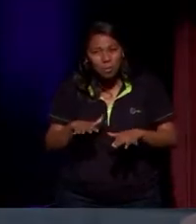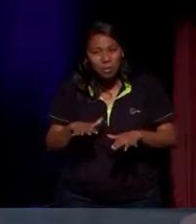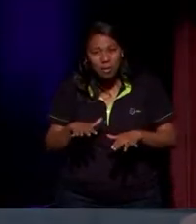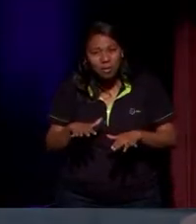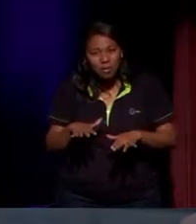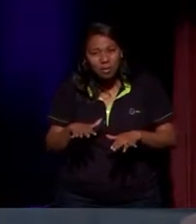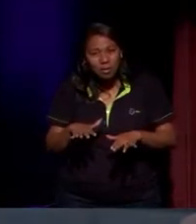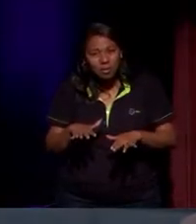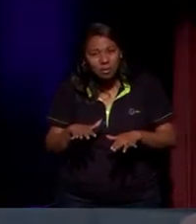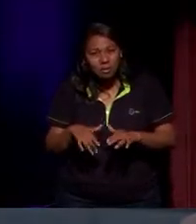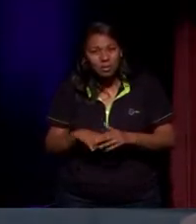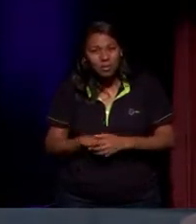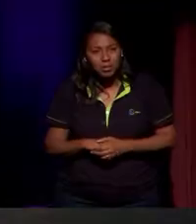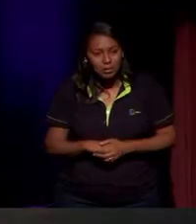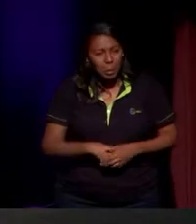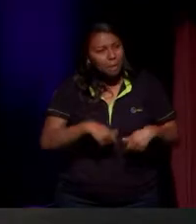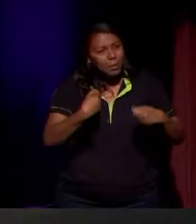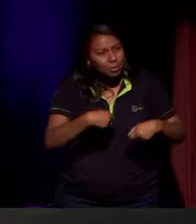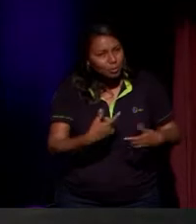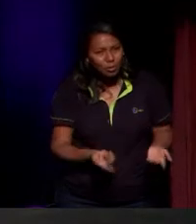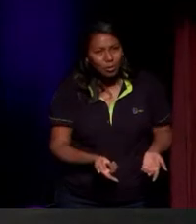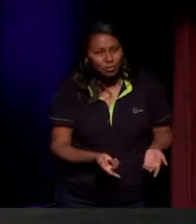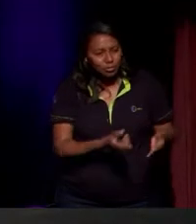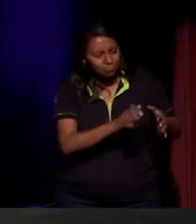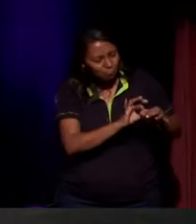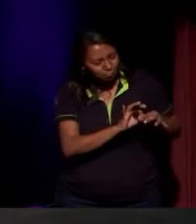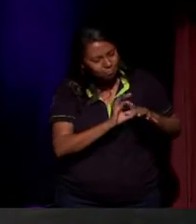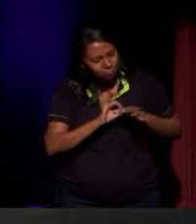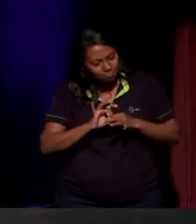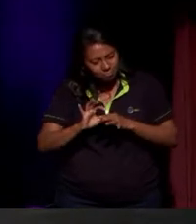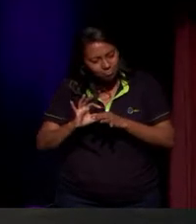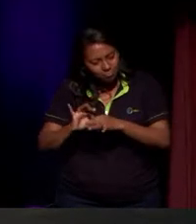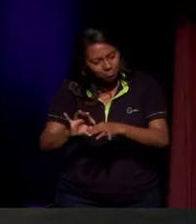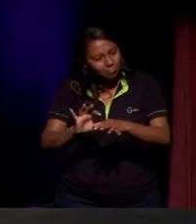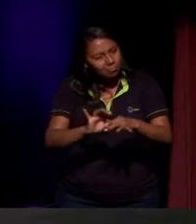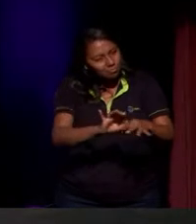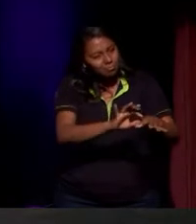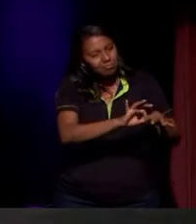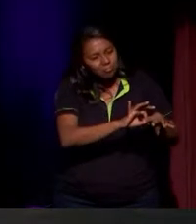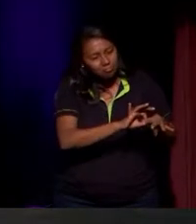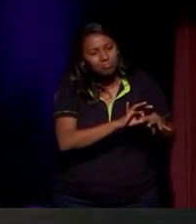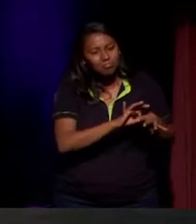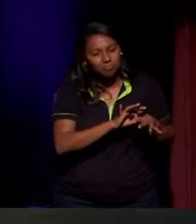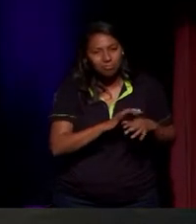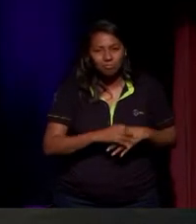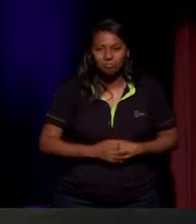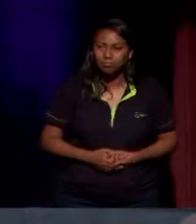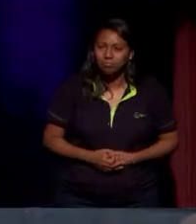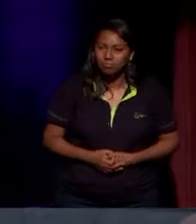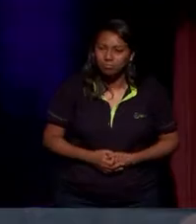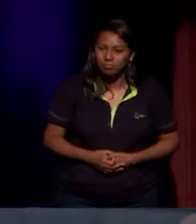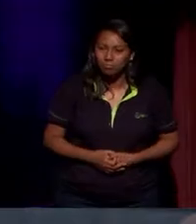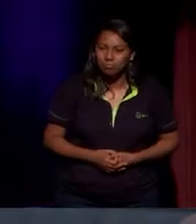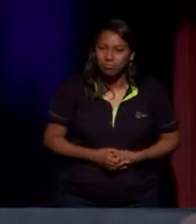without all these seams, without all this together. Thinking the movement, theorizing the movement,